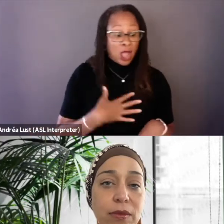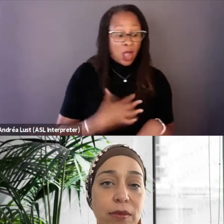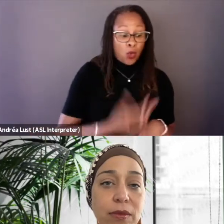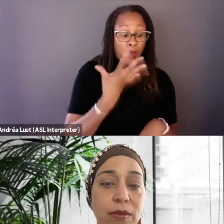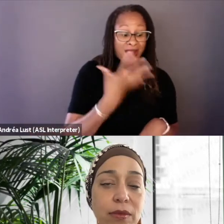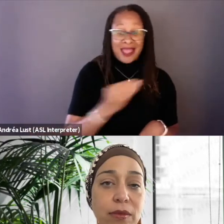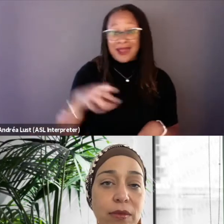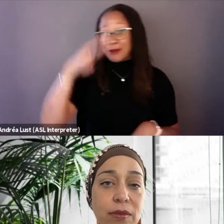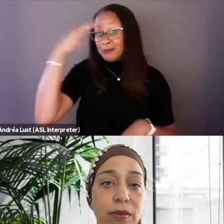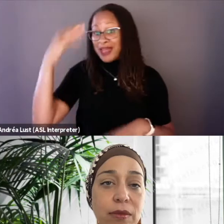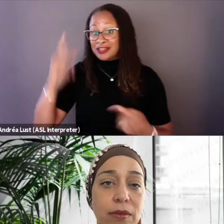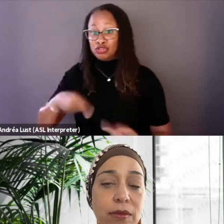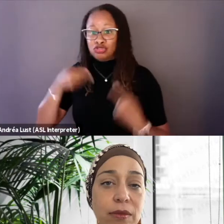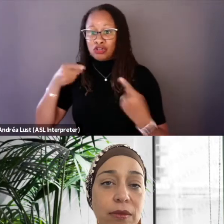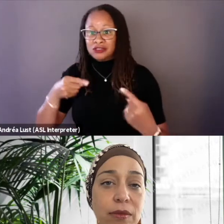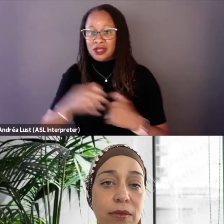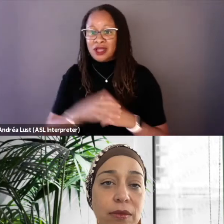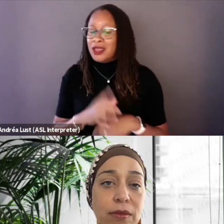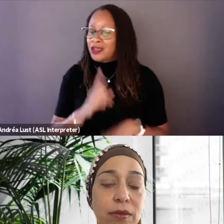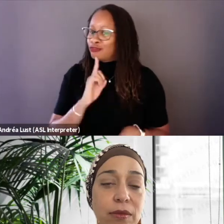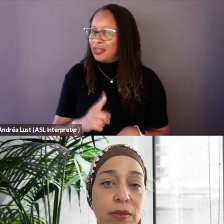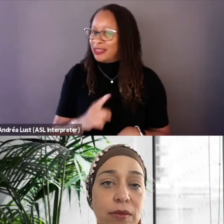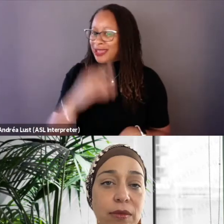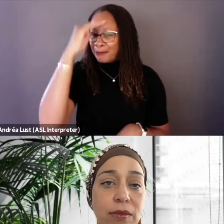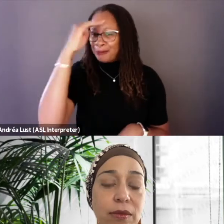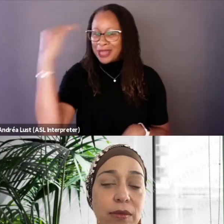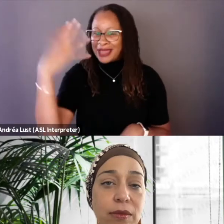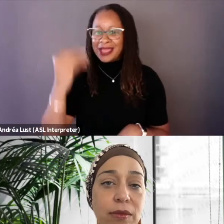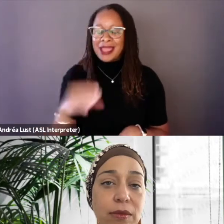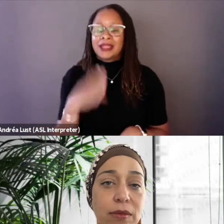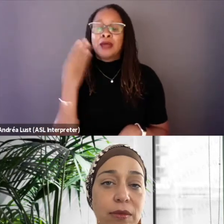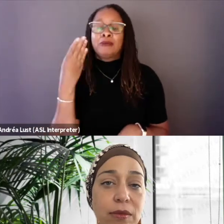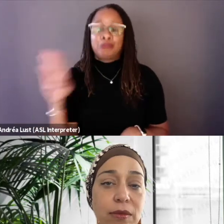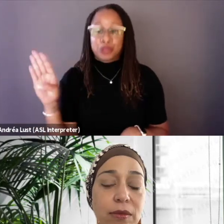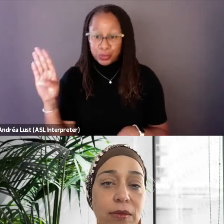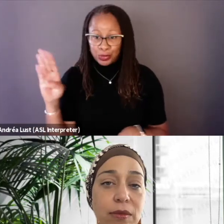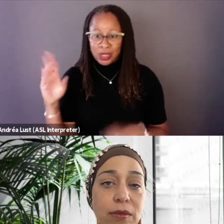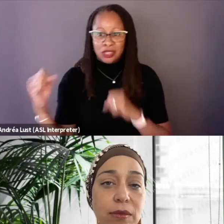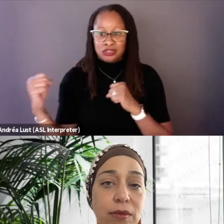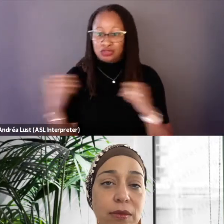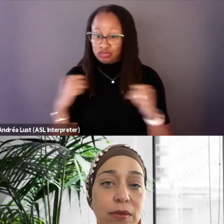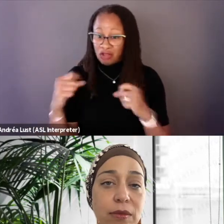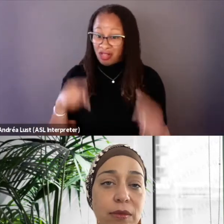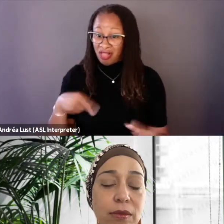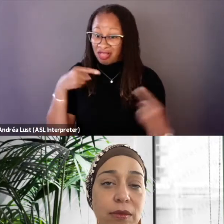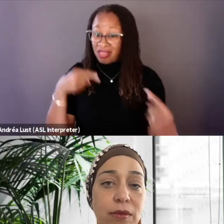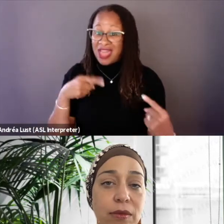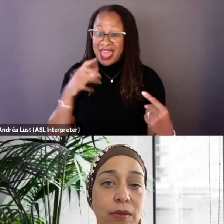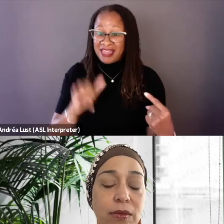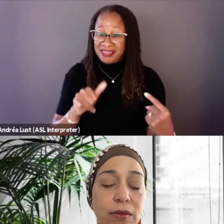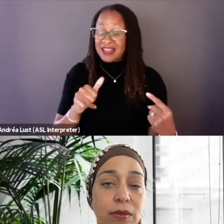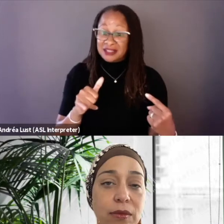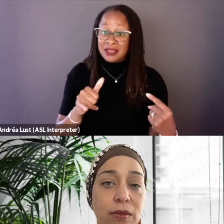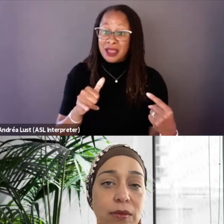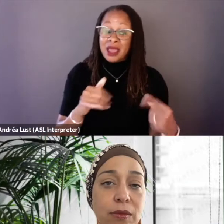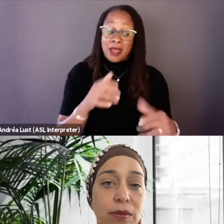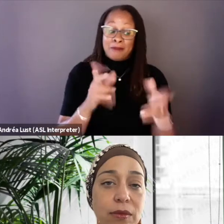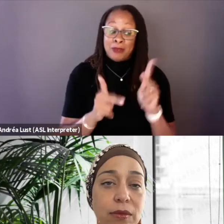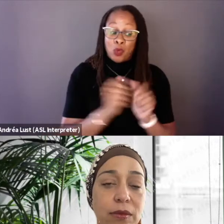It's a black-blue struggle. It's about power and powerless, you know, and power being enforced on powerless. Whether it's communities of color